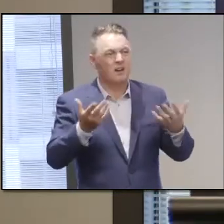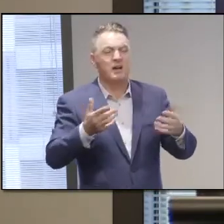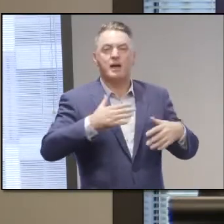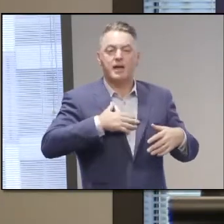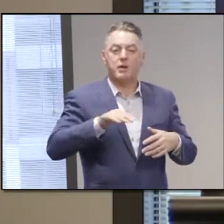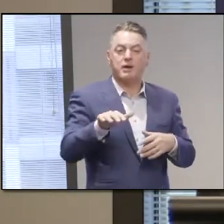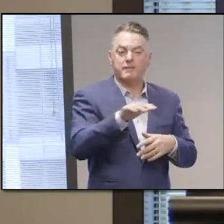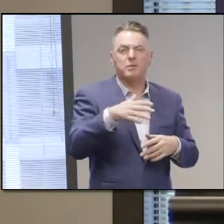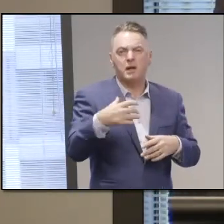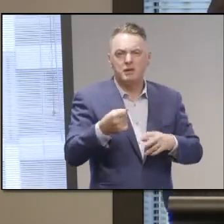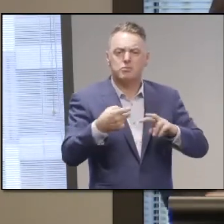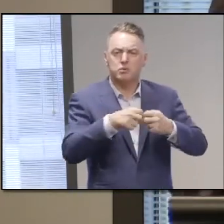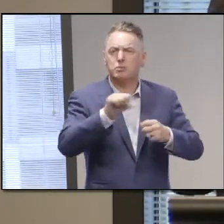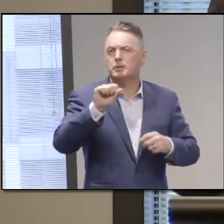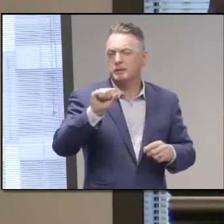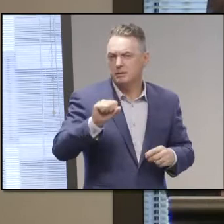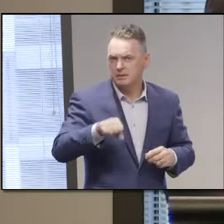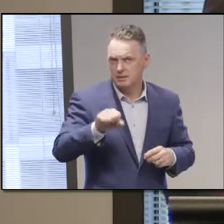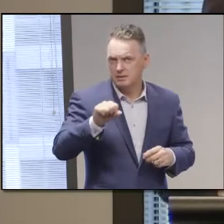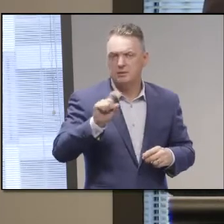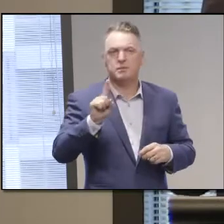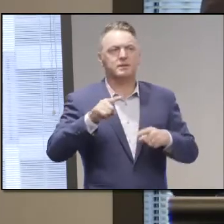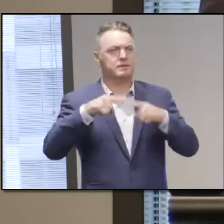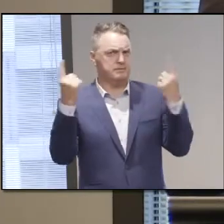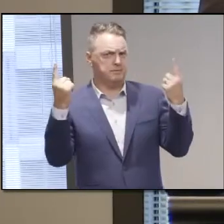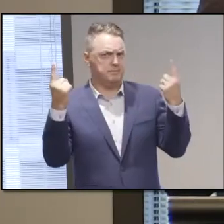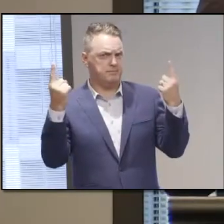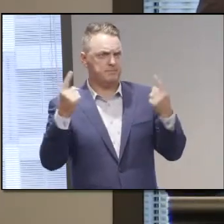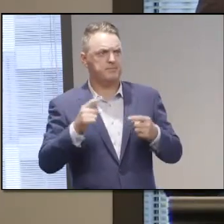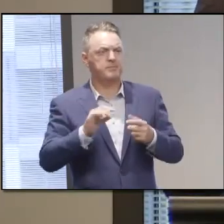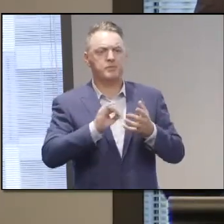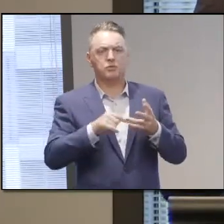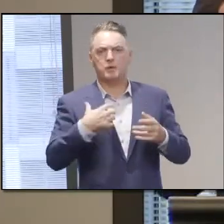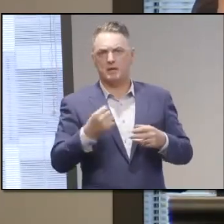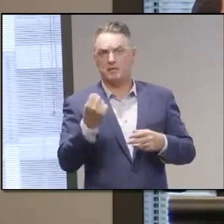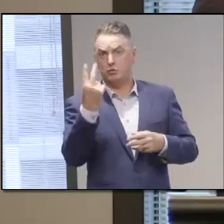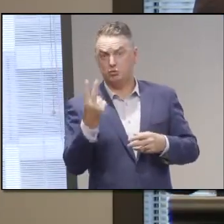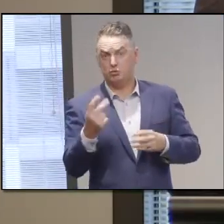some issues as well but and they're different so they're the two take home messages. Children get